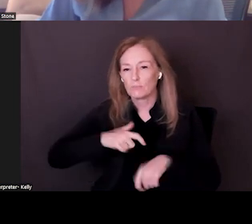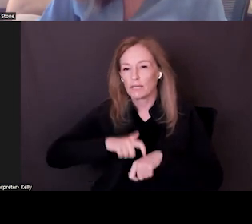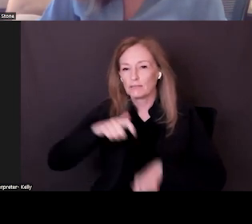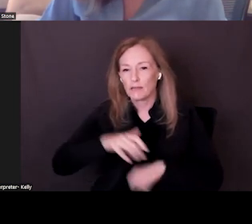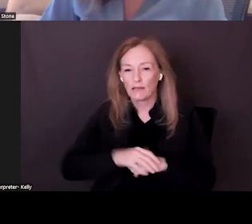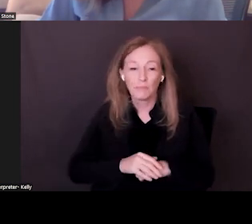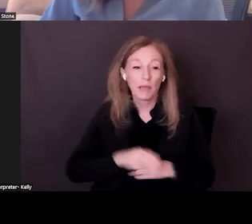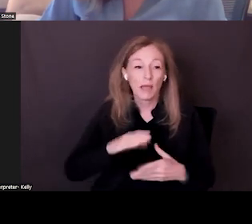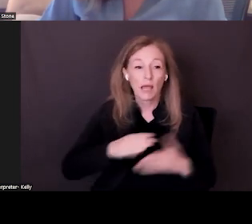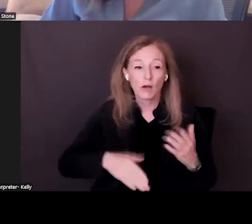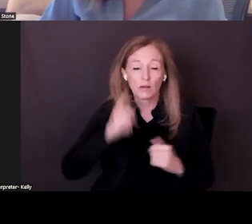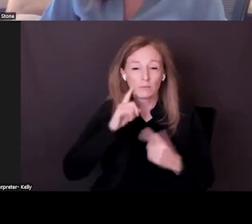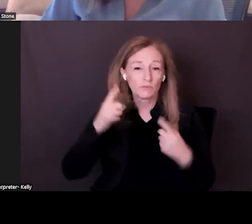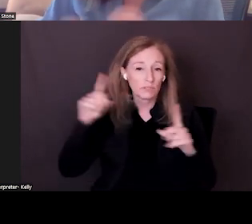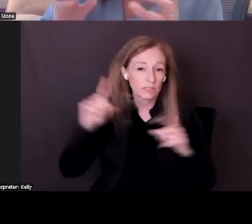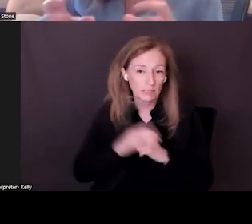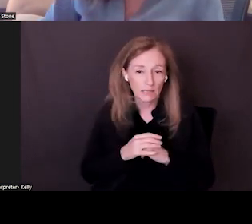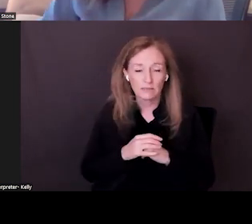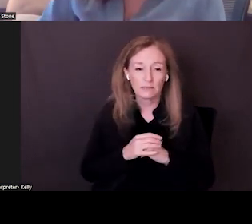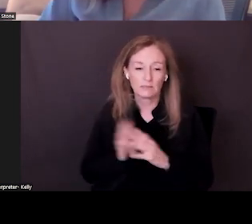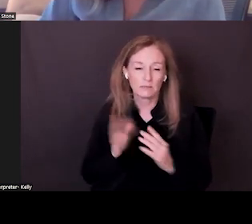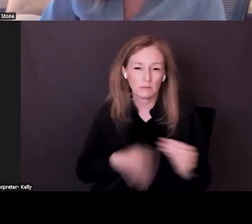JUST TO GIVE YOU MORE PRACTICAL KNOWLEDGE ABOUT WHAT WE ARE